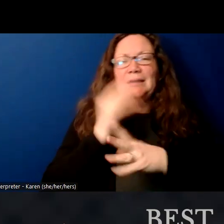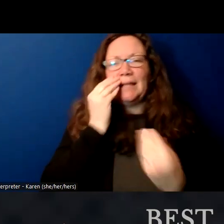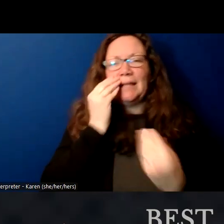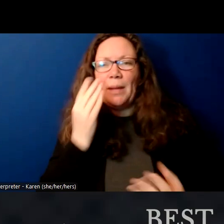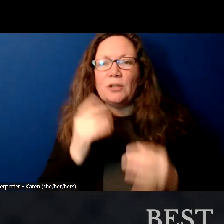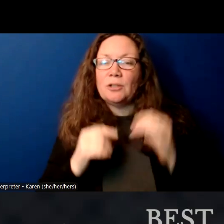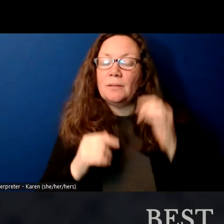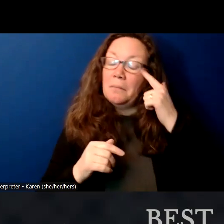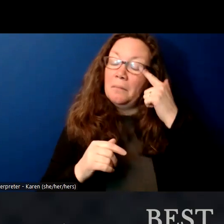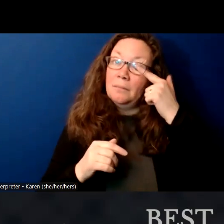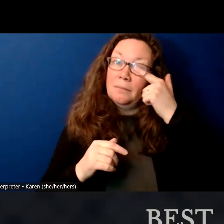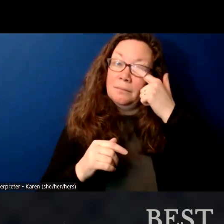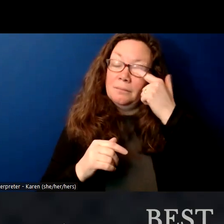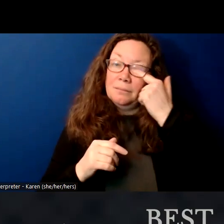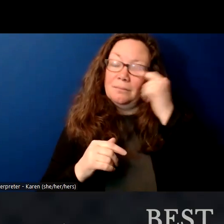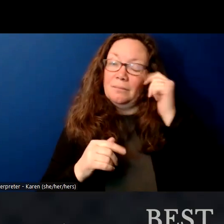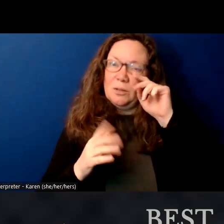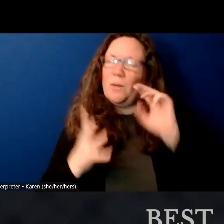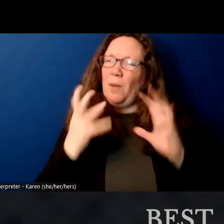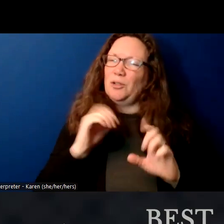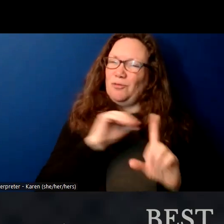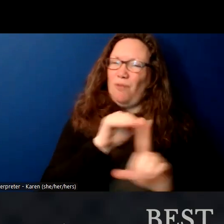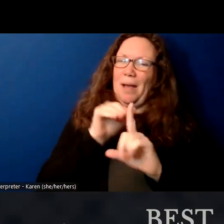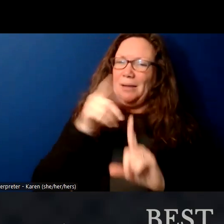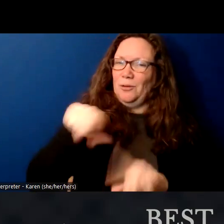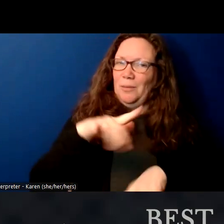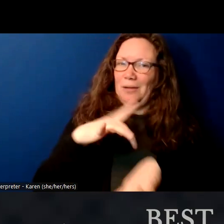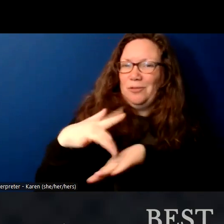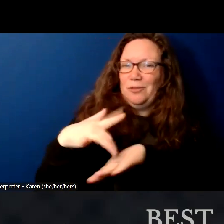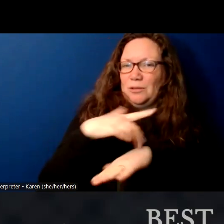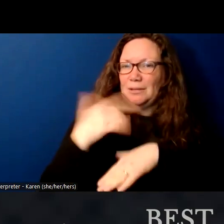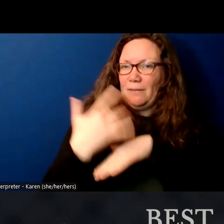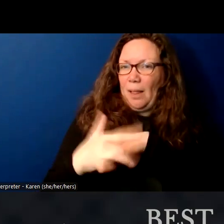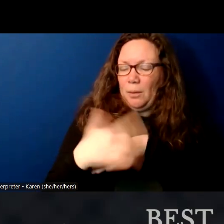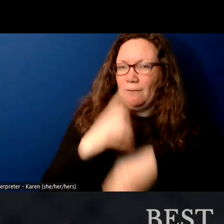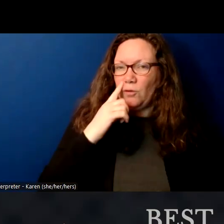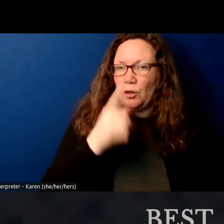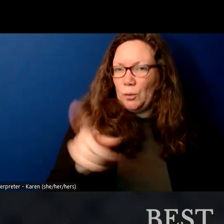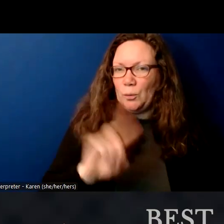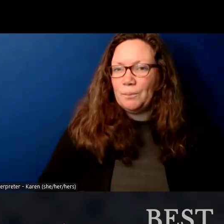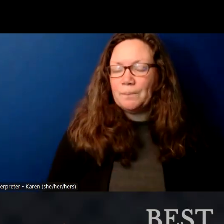available to end users and mosaic users. And we want to make sure that they are aware of their existence